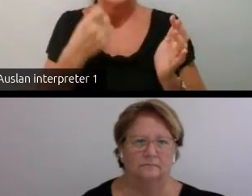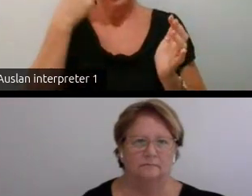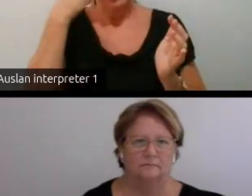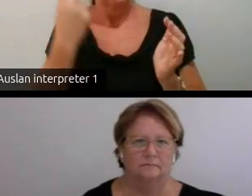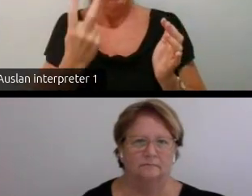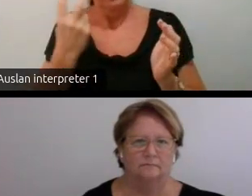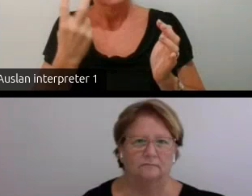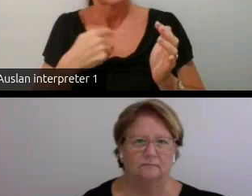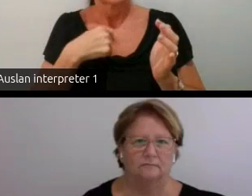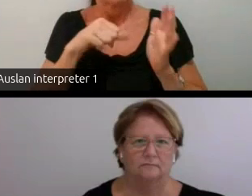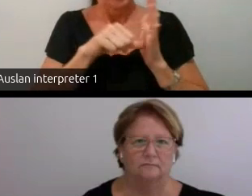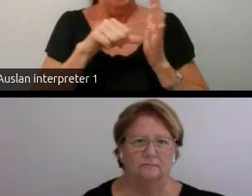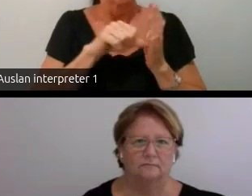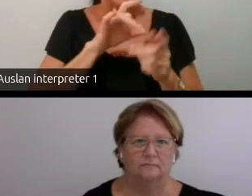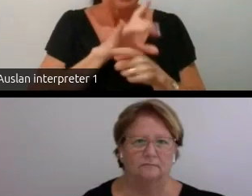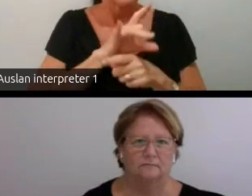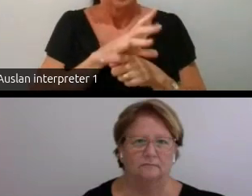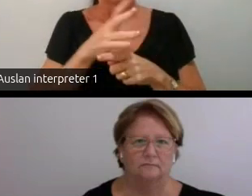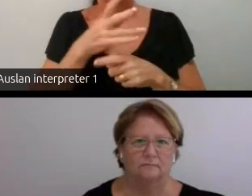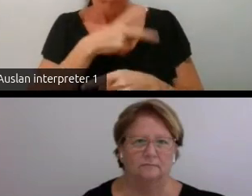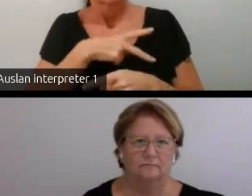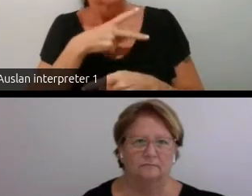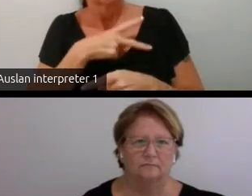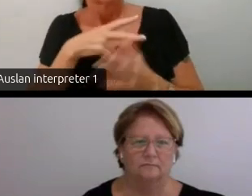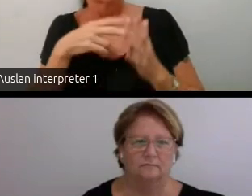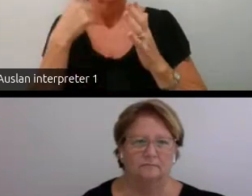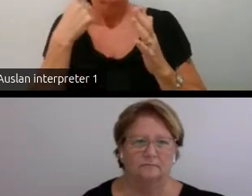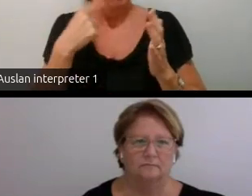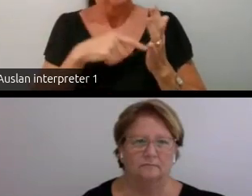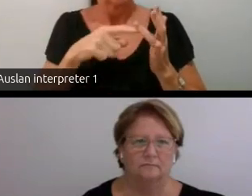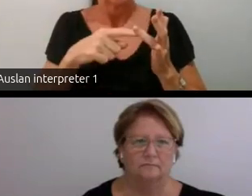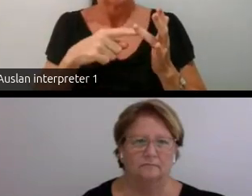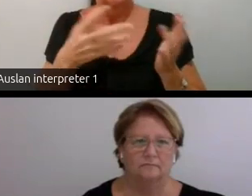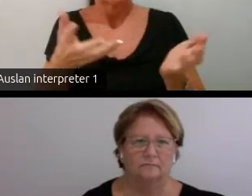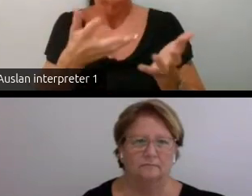us as the helpers and the financial counsellors and the other community lawyers to be aware of.